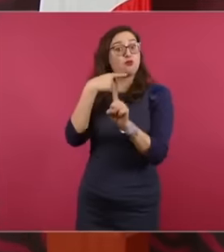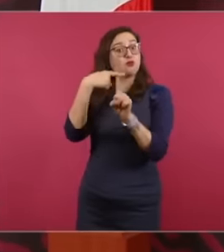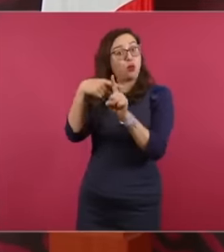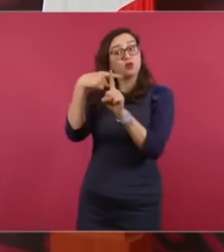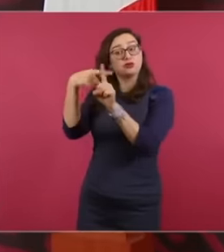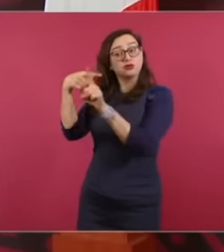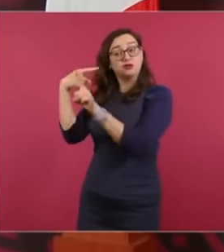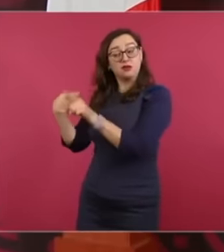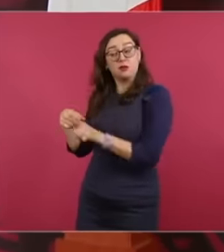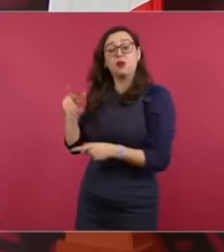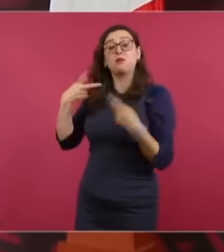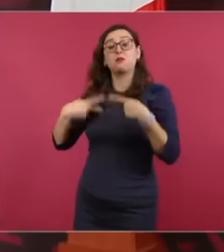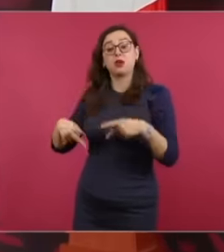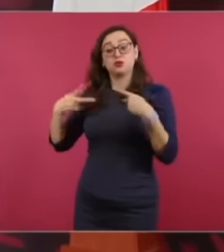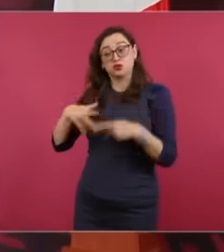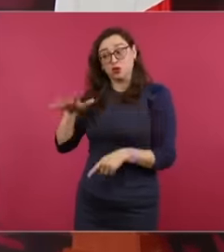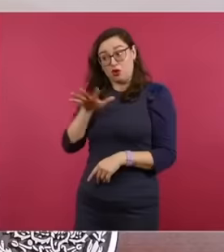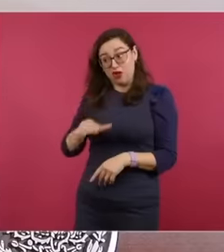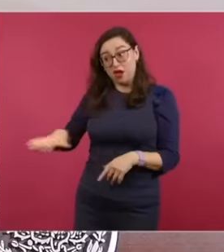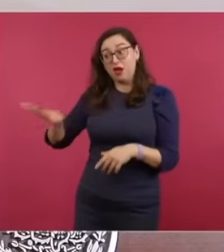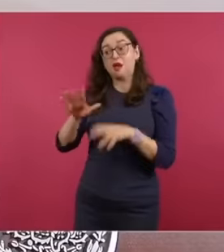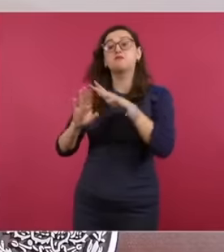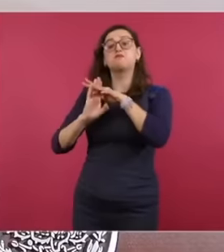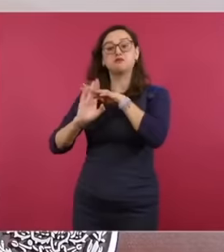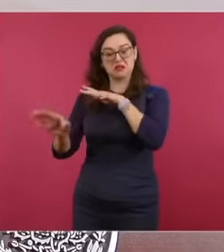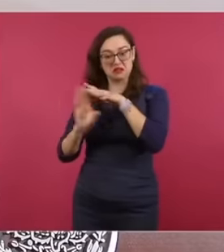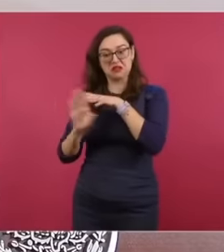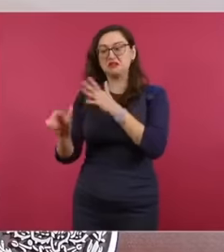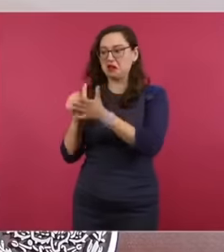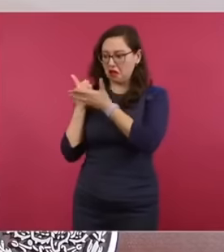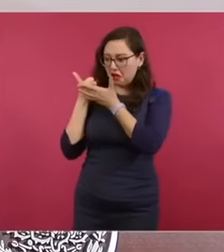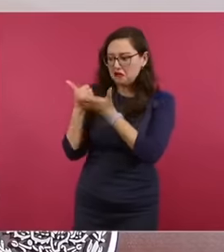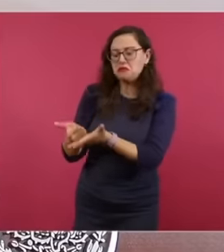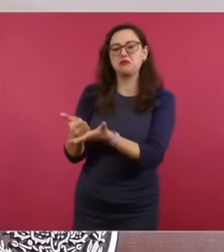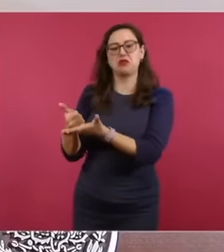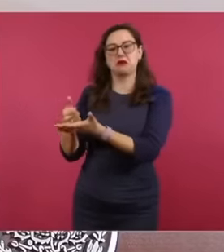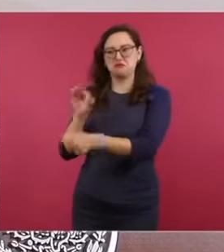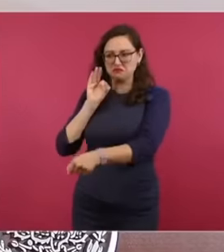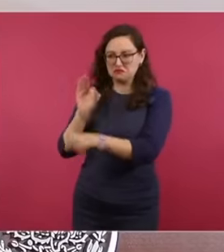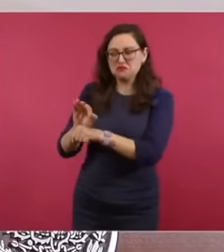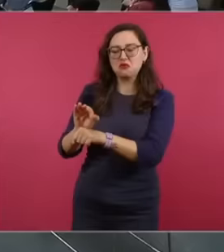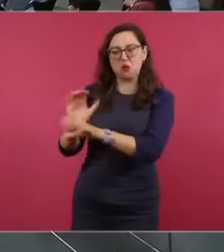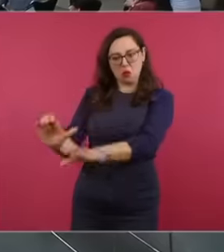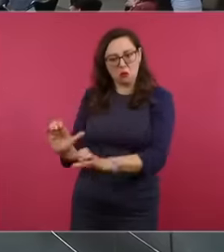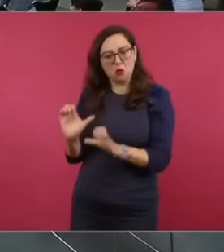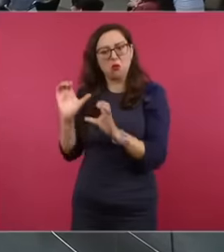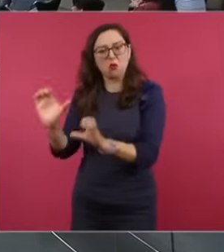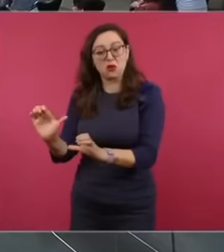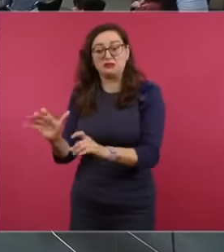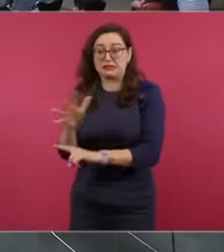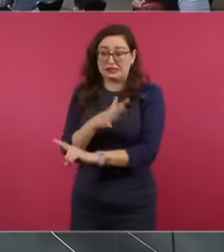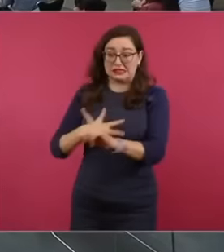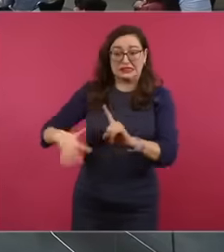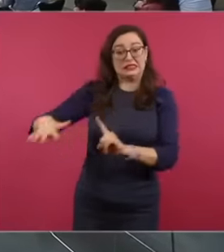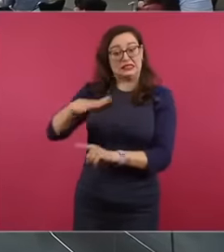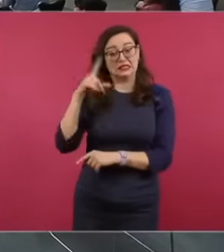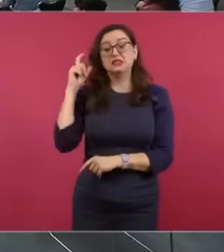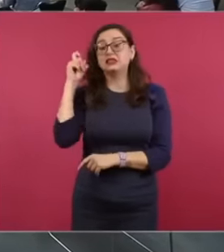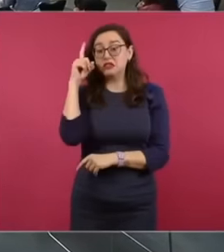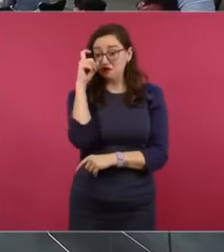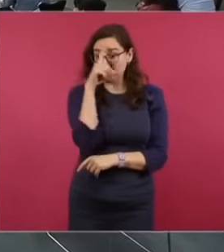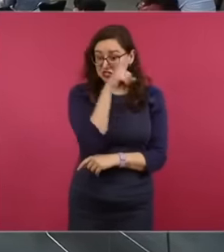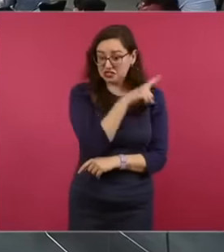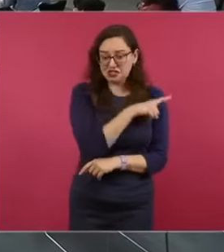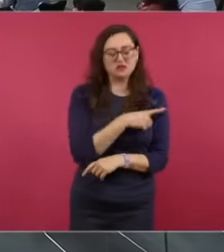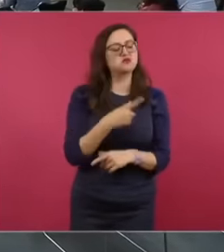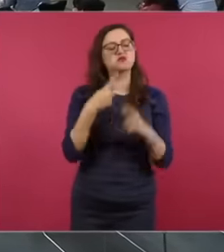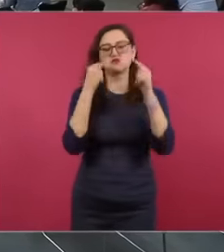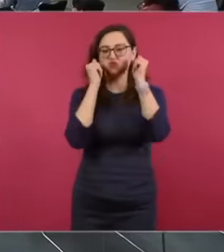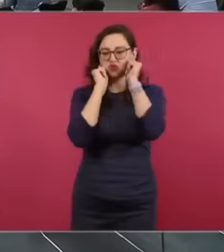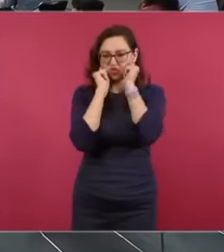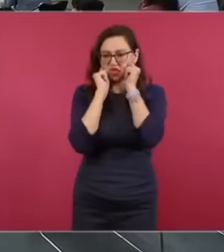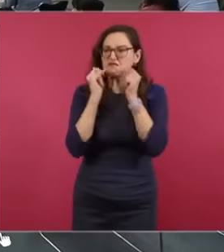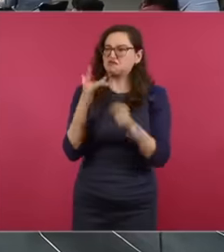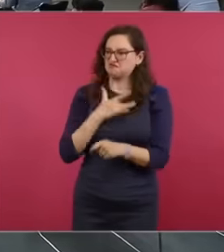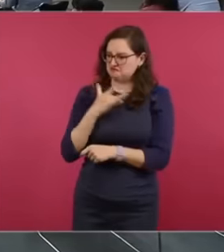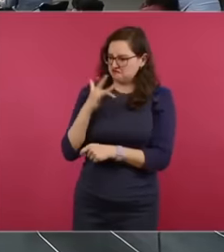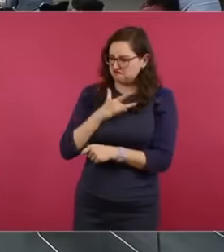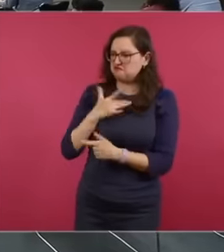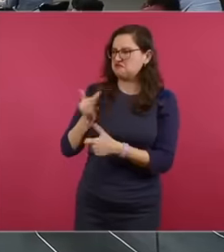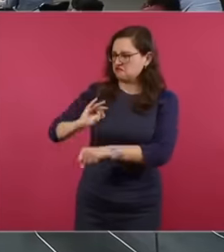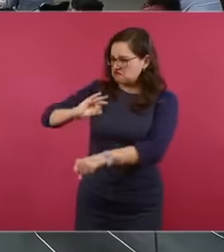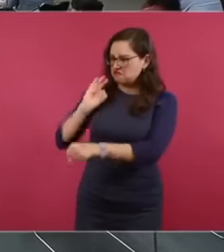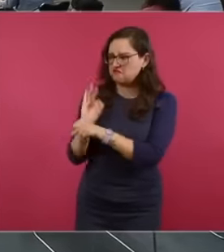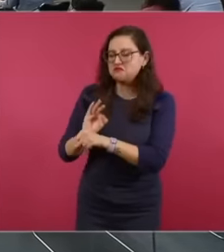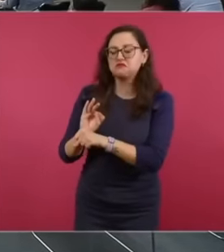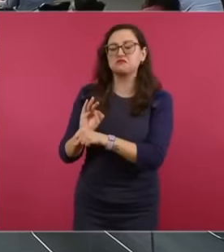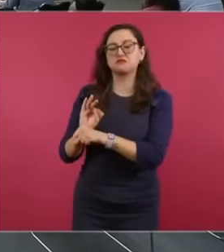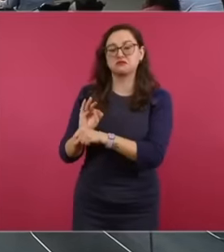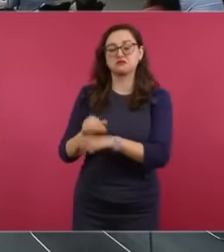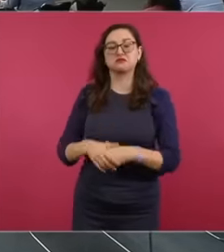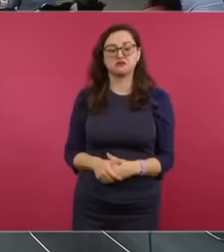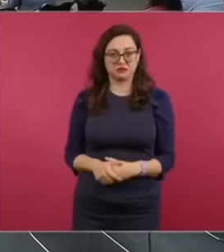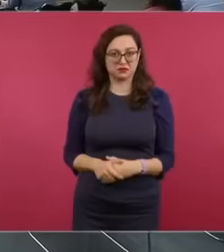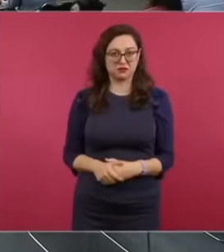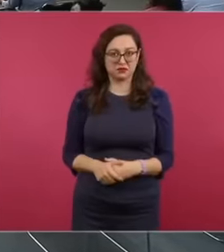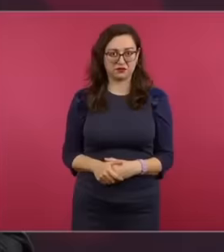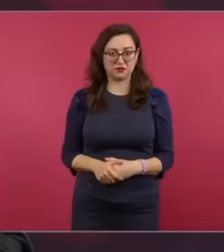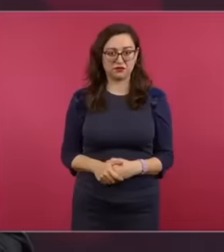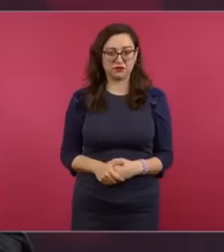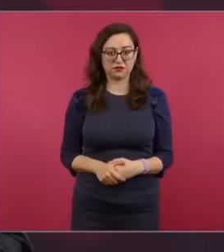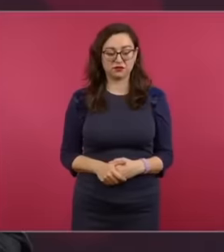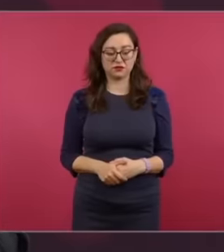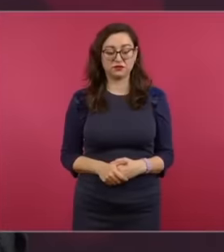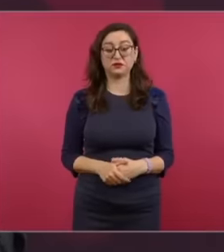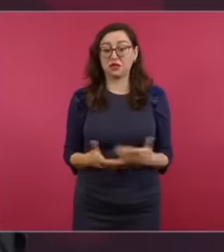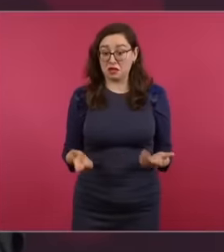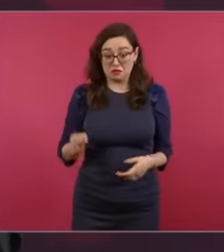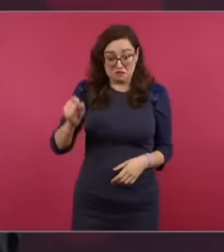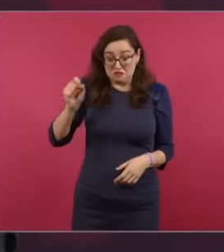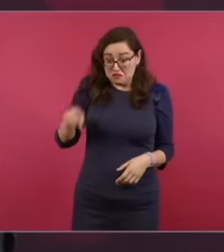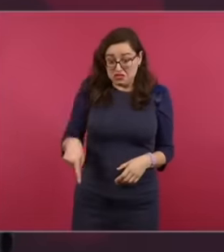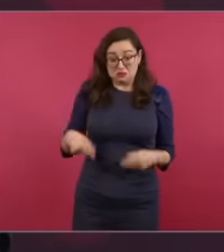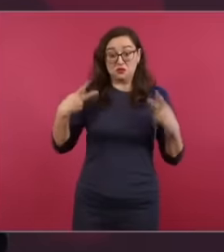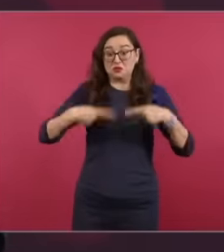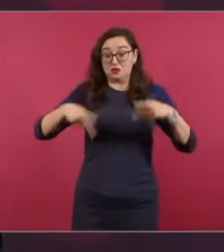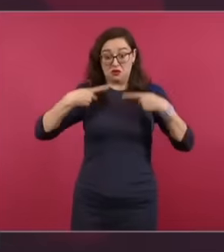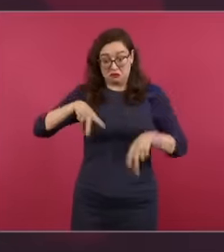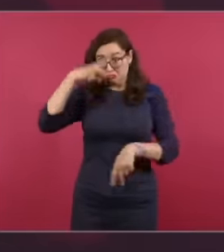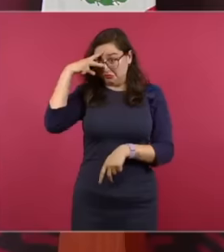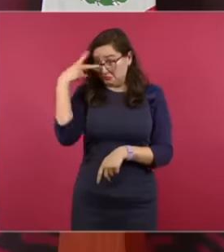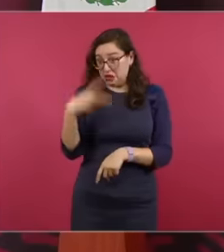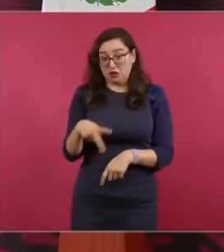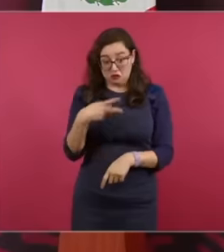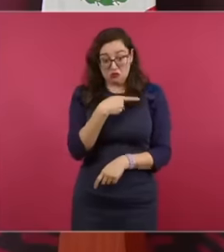they take care of the migrants even in very complicated situations for the ismeños because there are uh